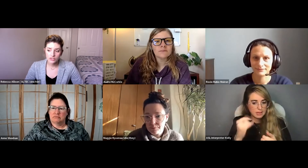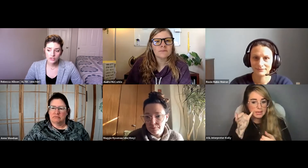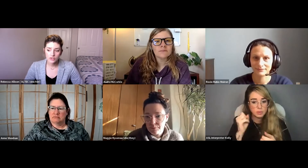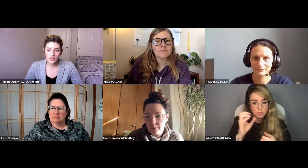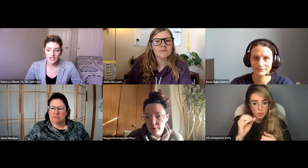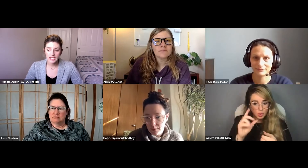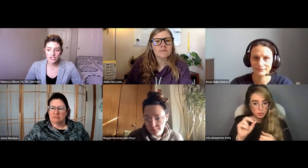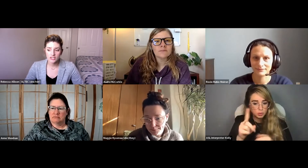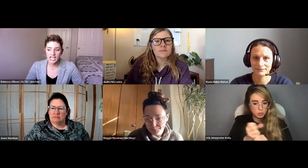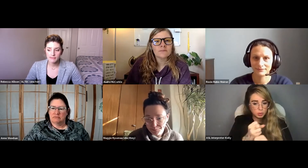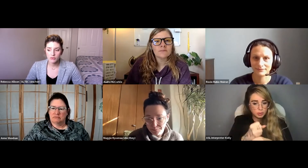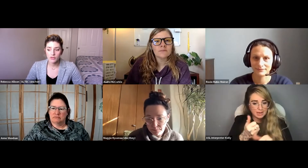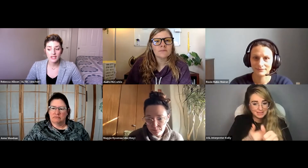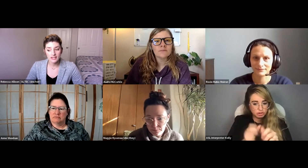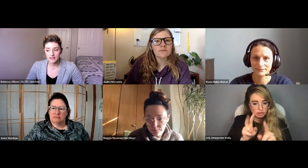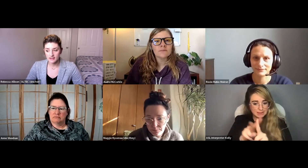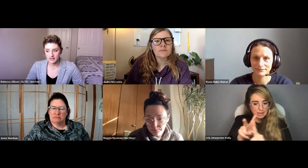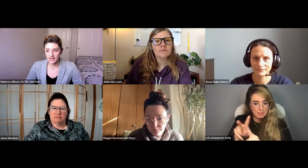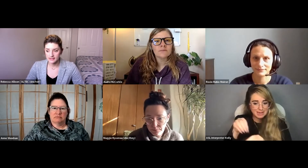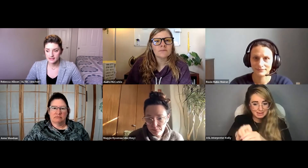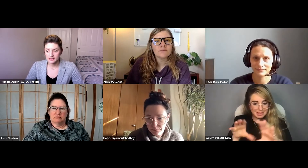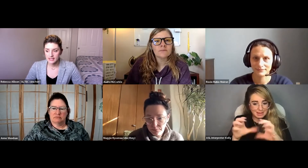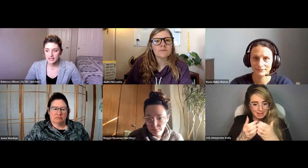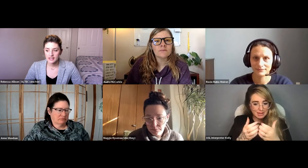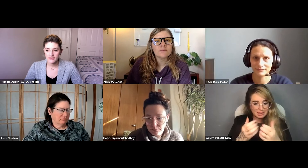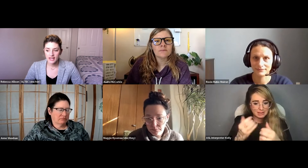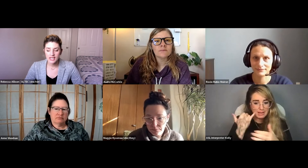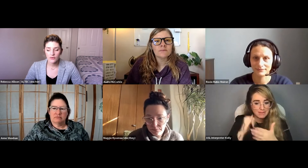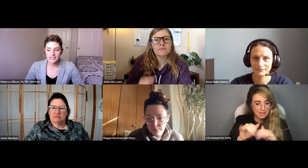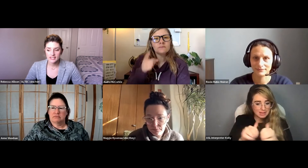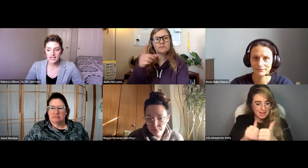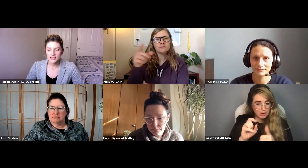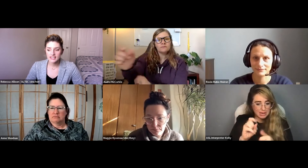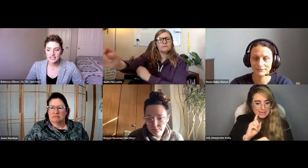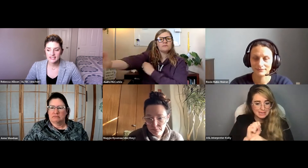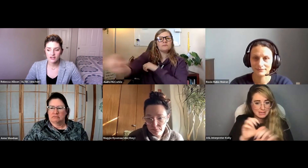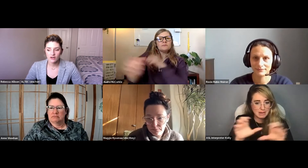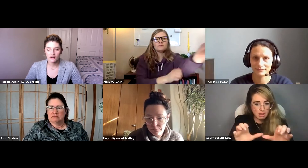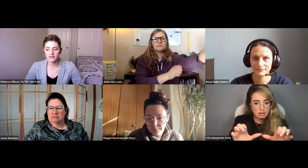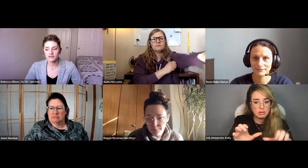do you create each assignment within the class? If that's how it is done is it all,